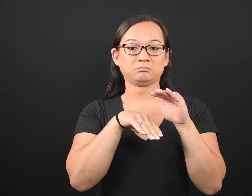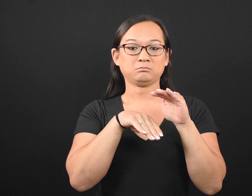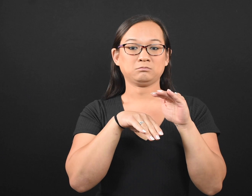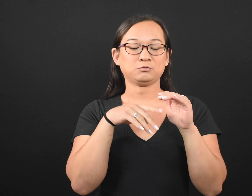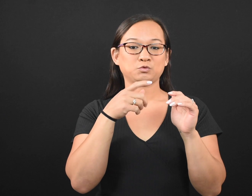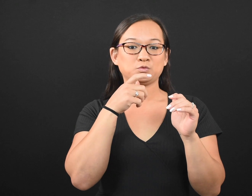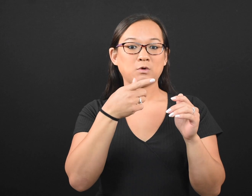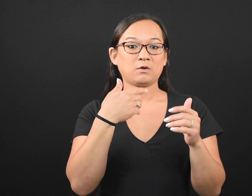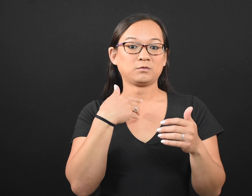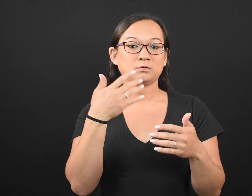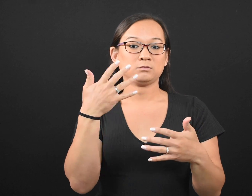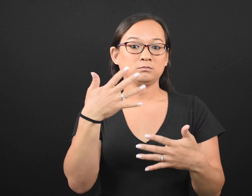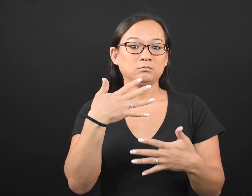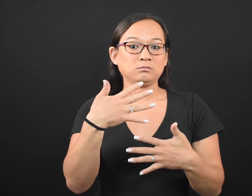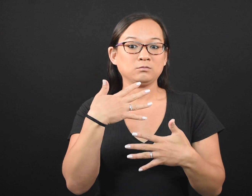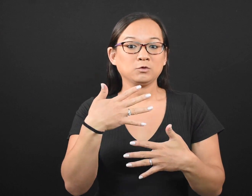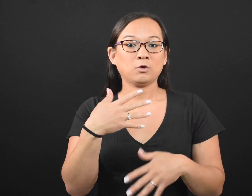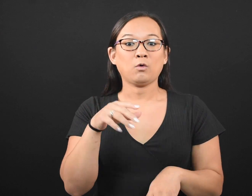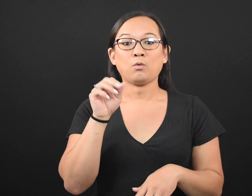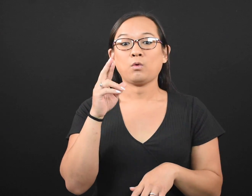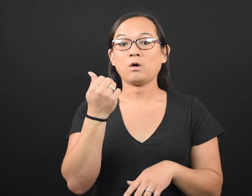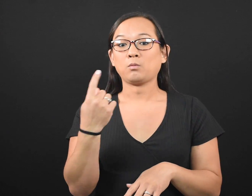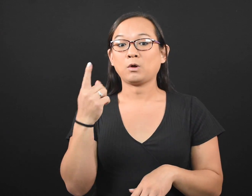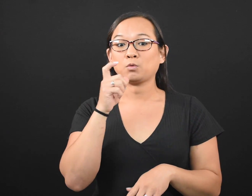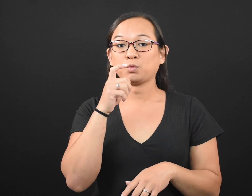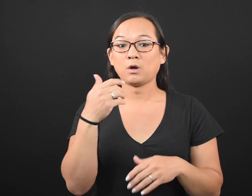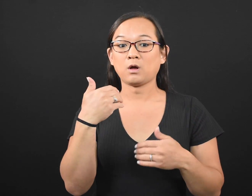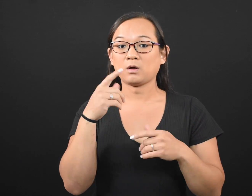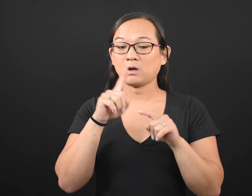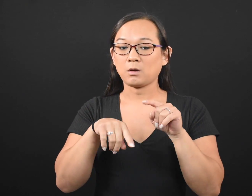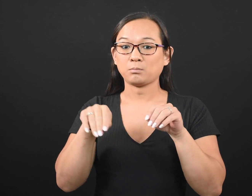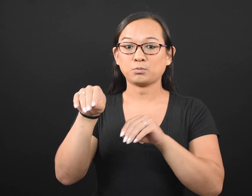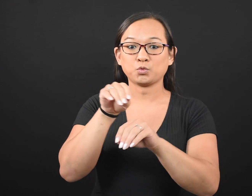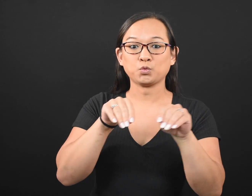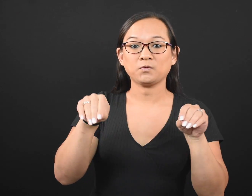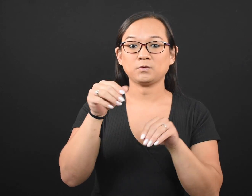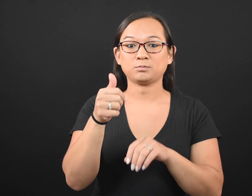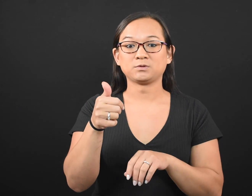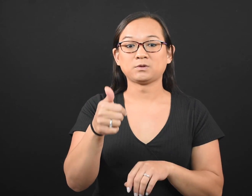on children younger than 2 years old, anyone who has trouble breathing or is unconscious,